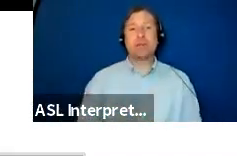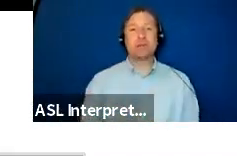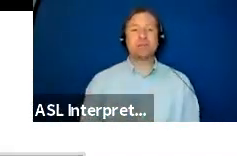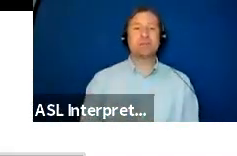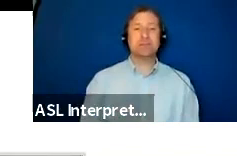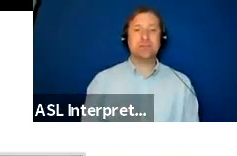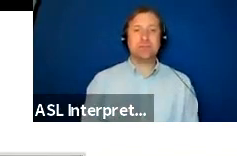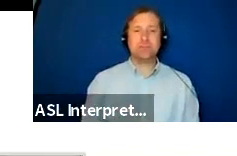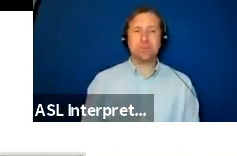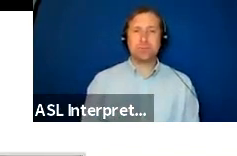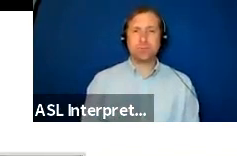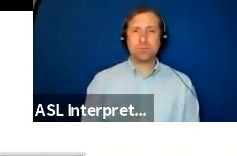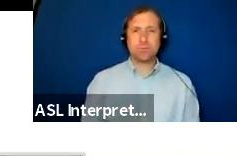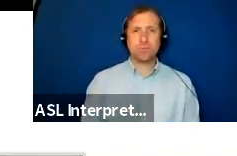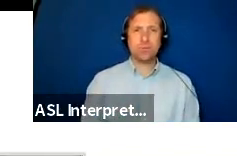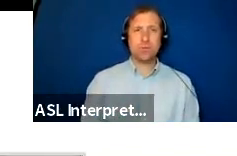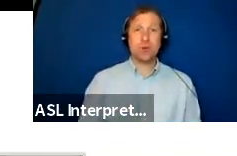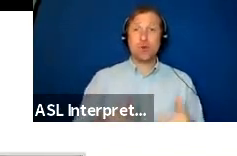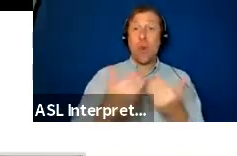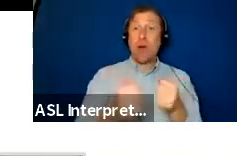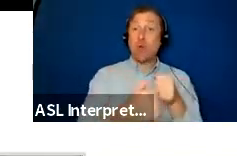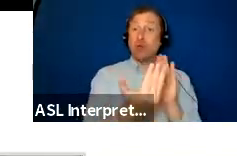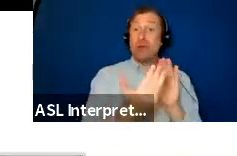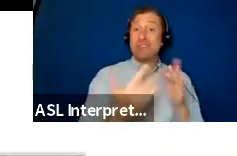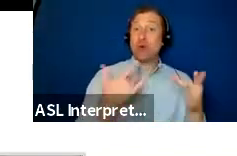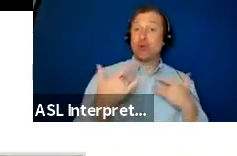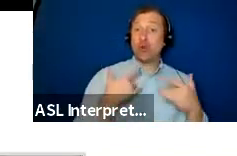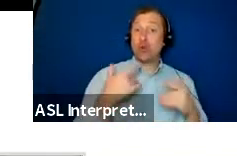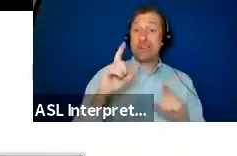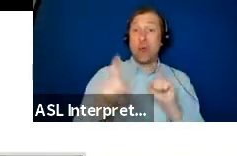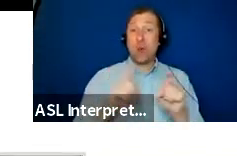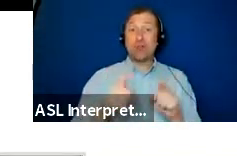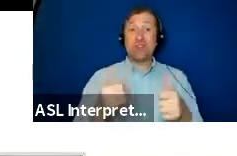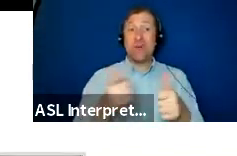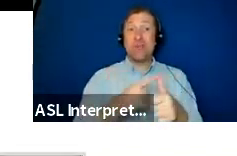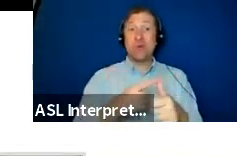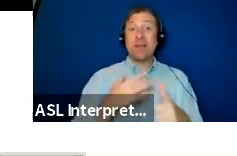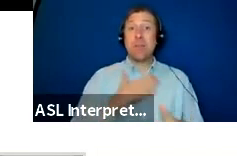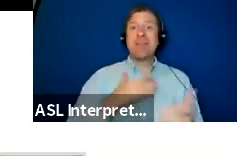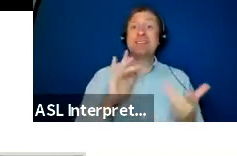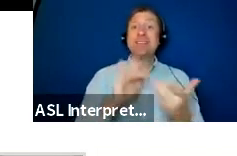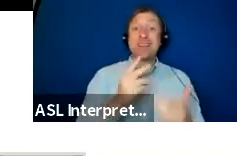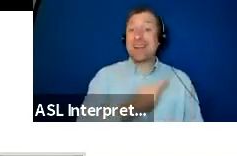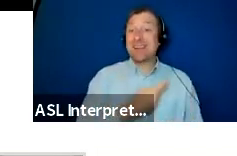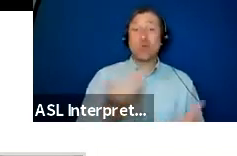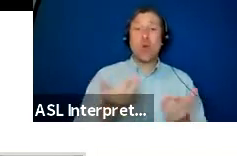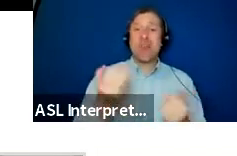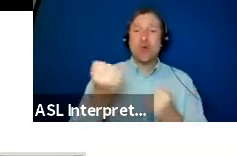So in terms of how you can address concerns, questions, and get more information. Number one, please contact us. We're here for you.